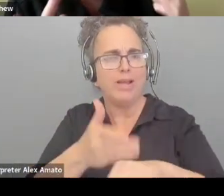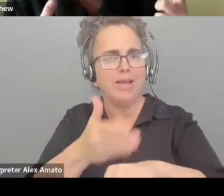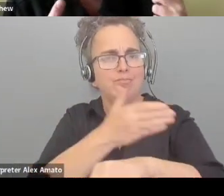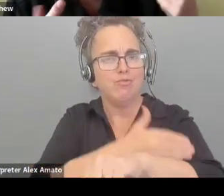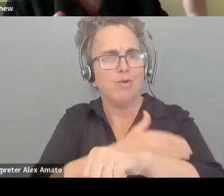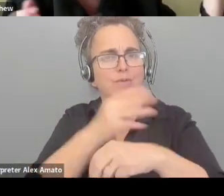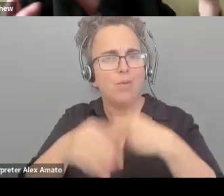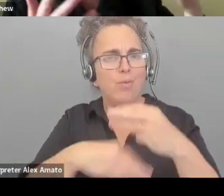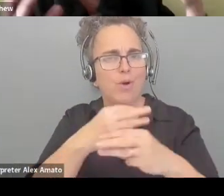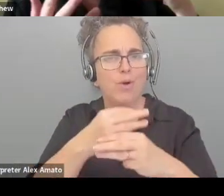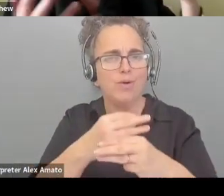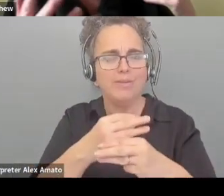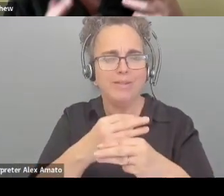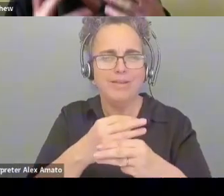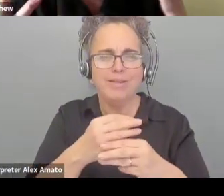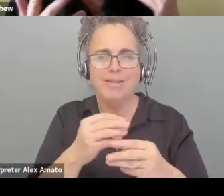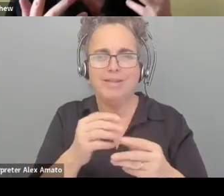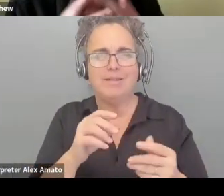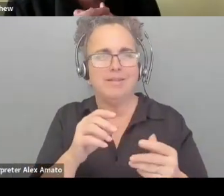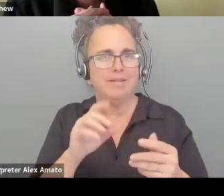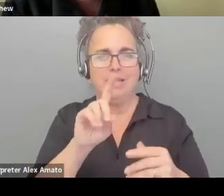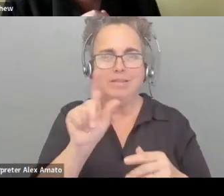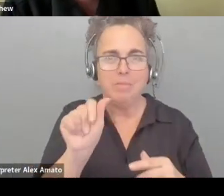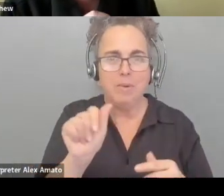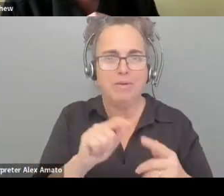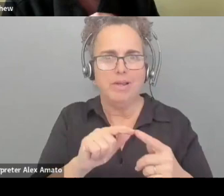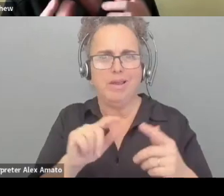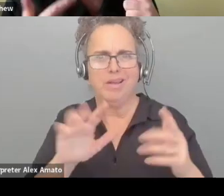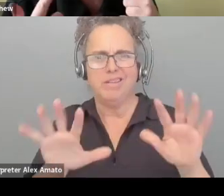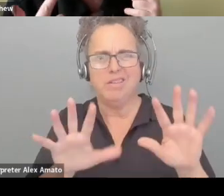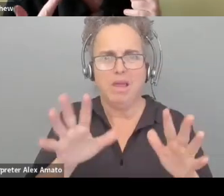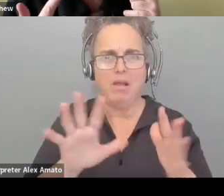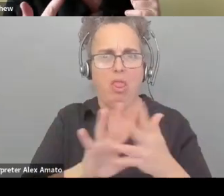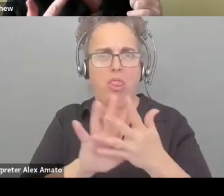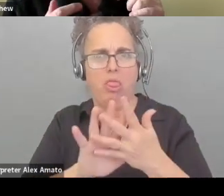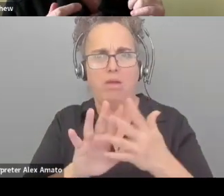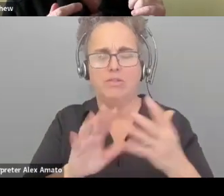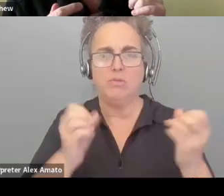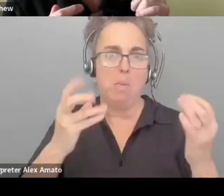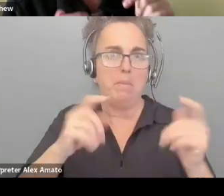and encounter sort of the fact that there are so many ways to be disabled, this is actually a place